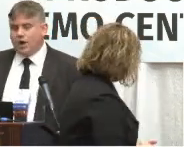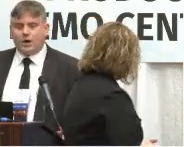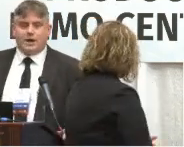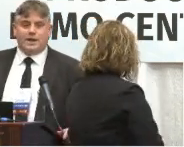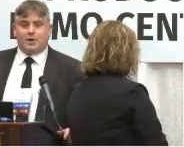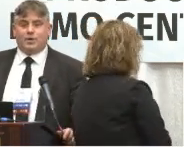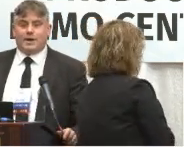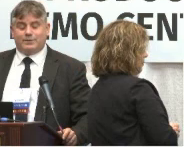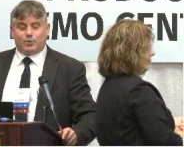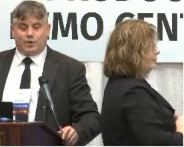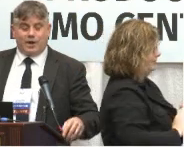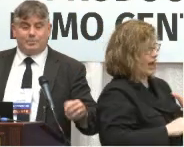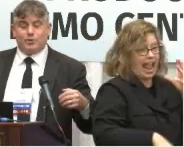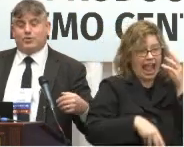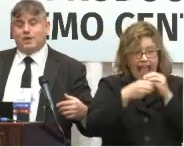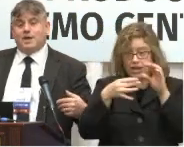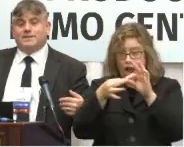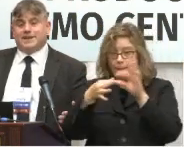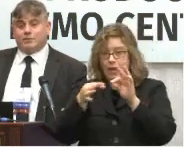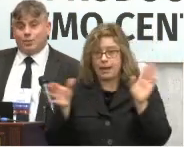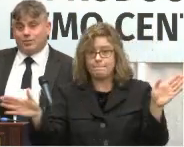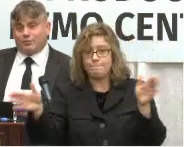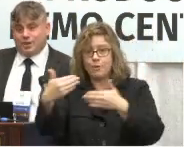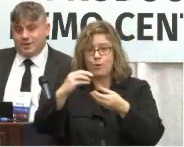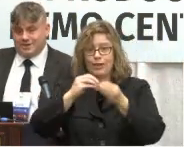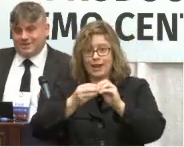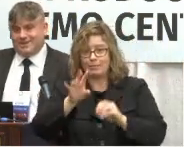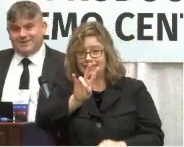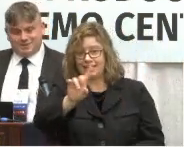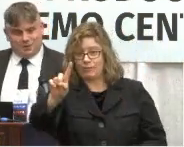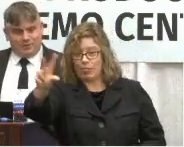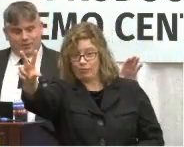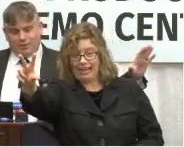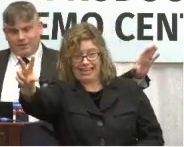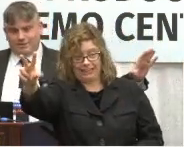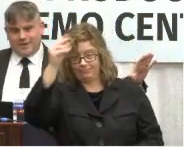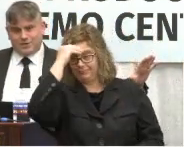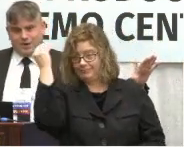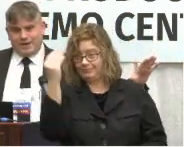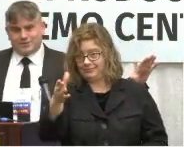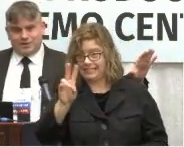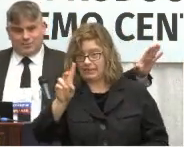Oh, we're at booth seven one three so if you wanna get your hands on it,